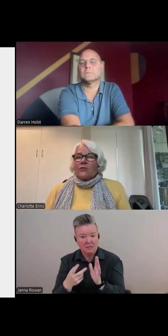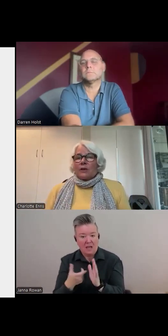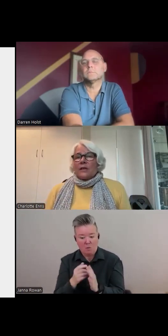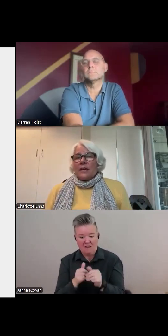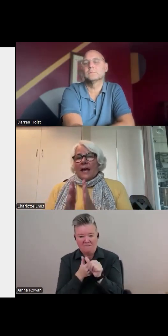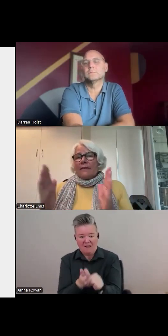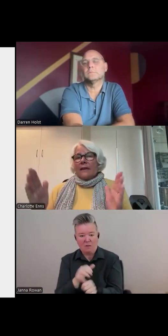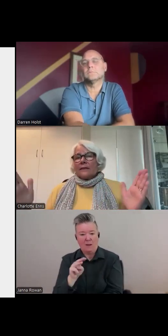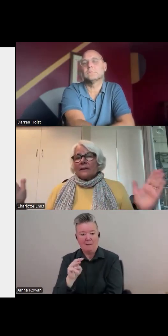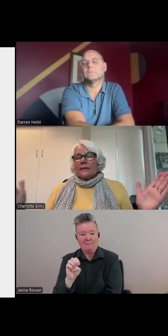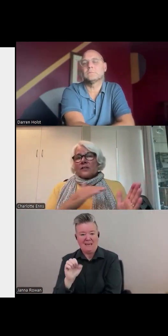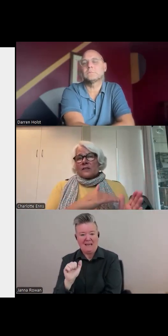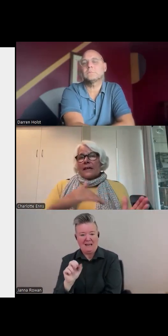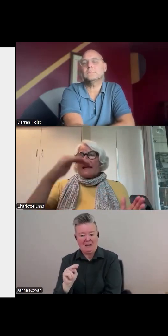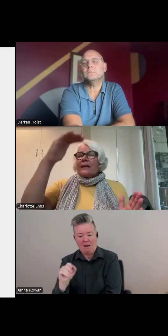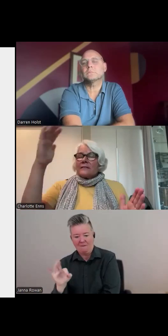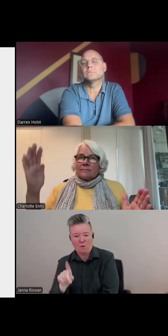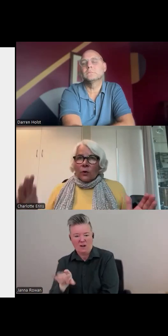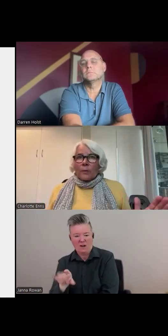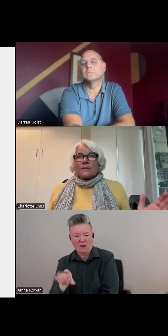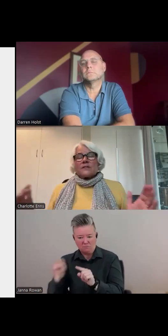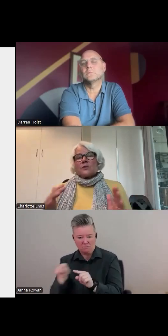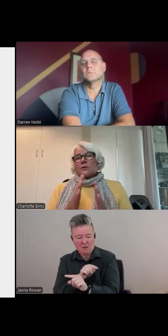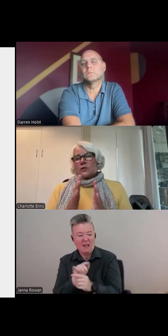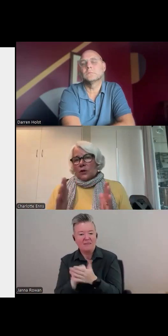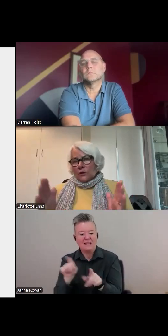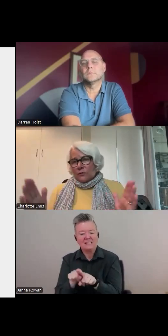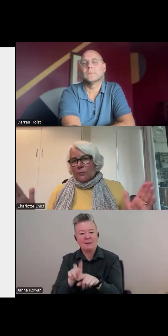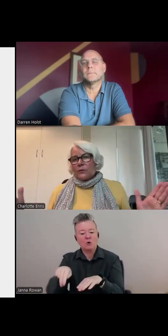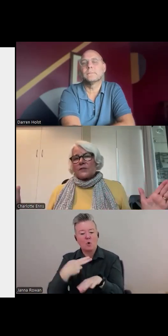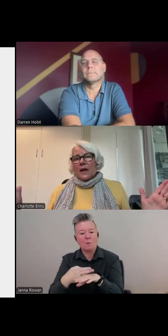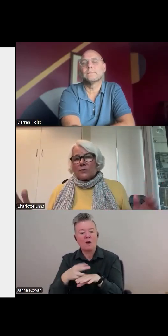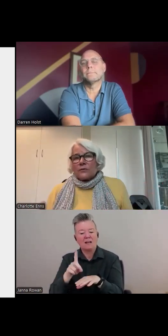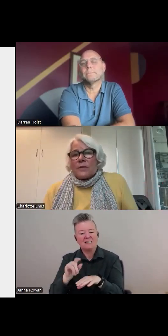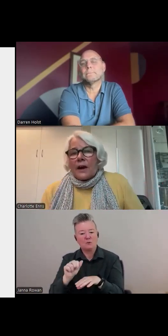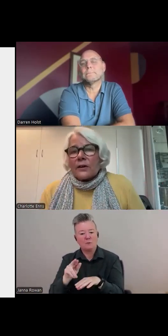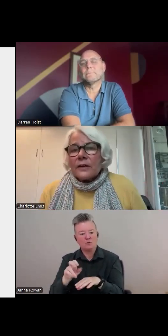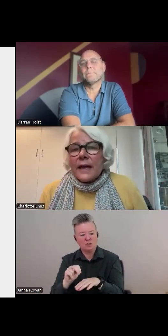It goes around the mean of 100. And then just like that, normal distribution curve